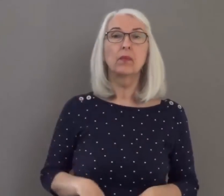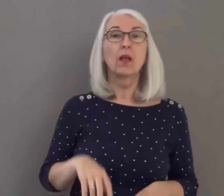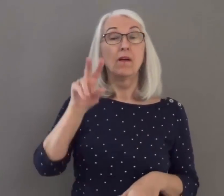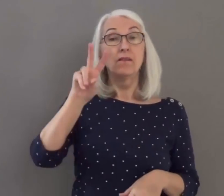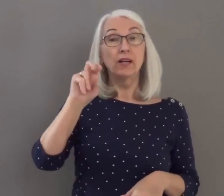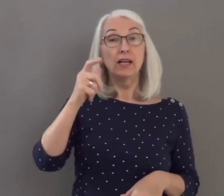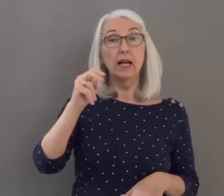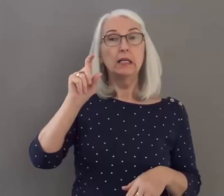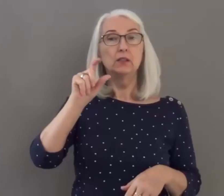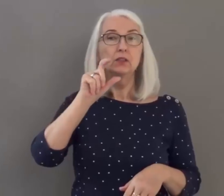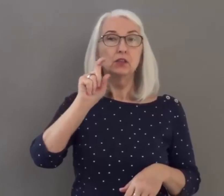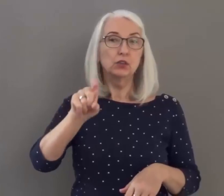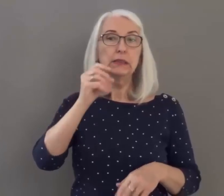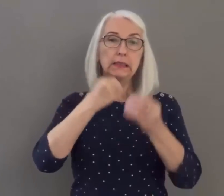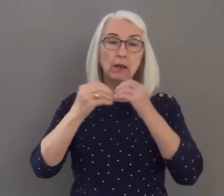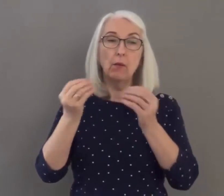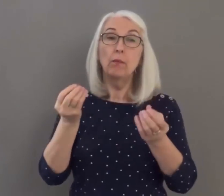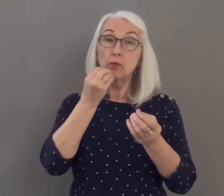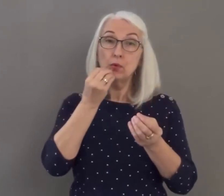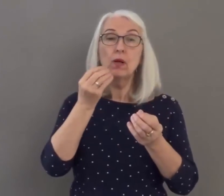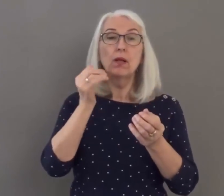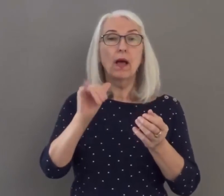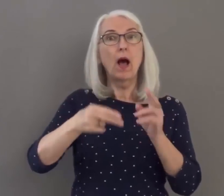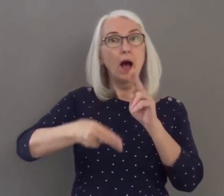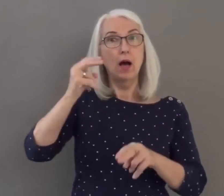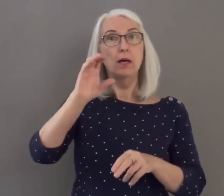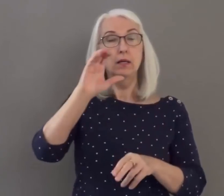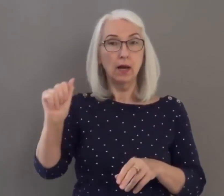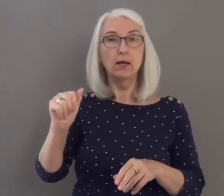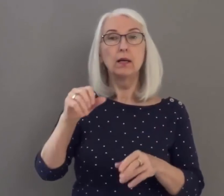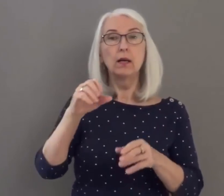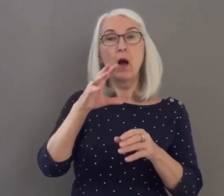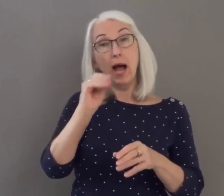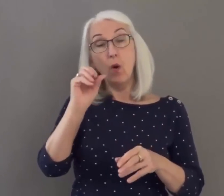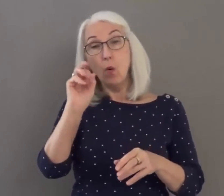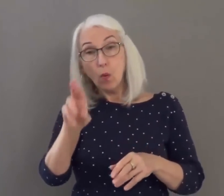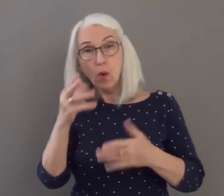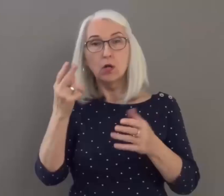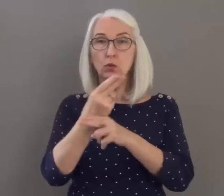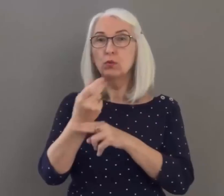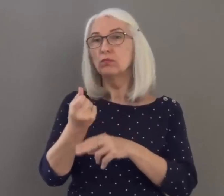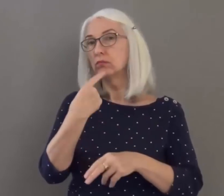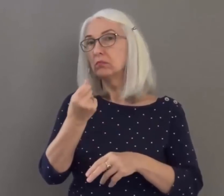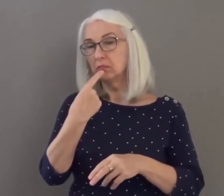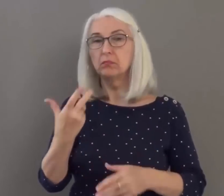Vegans should eat foods that are high in calcium and/or use a calcium supplement